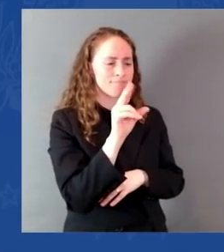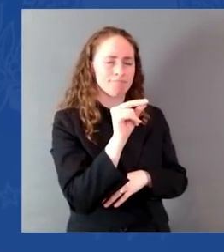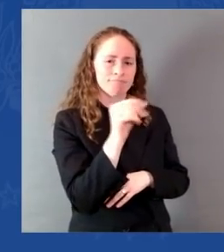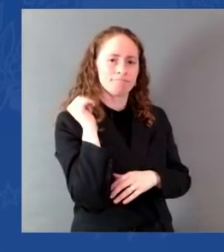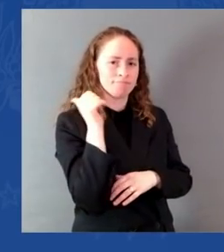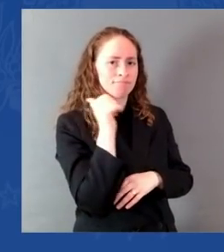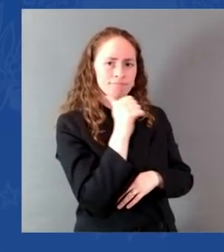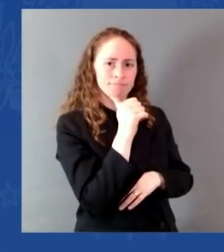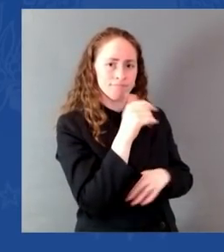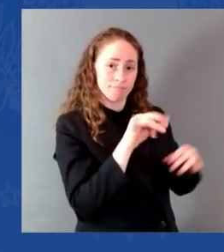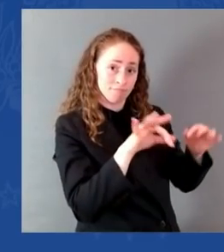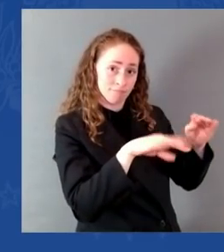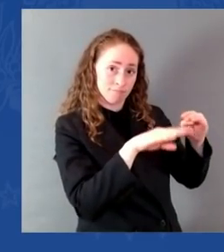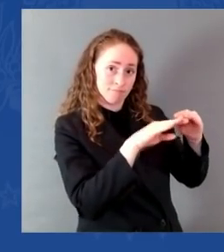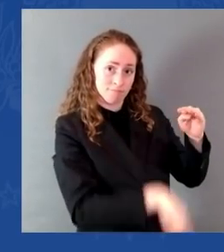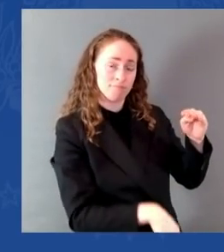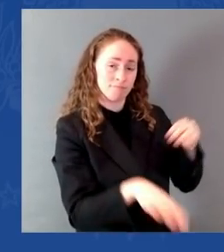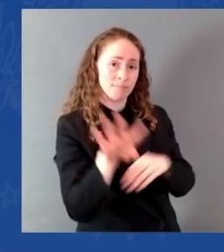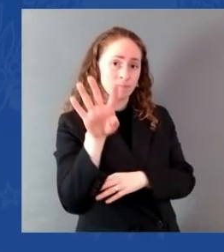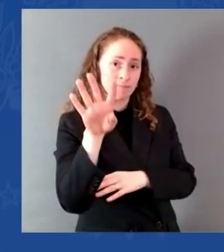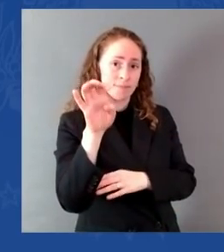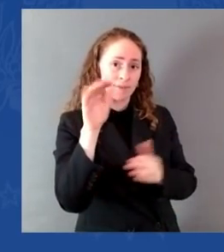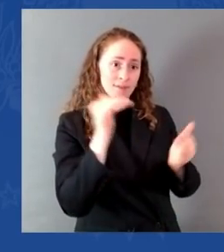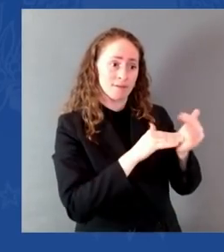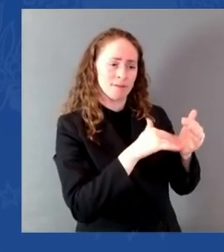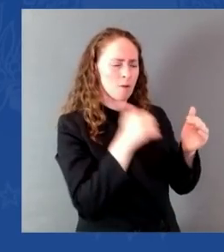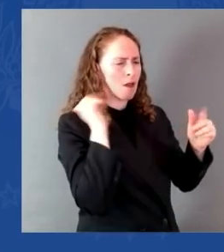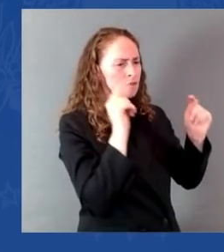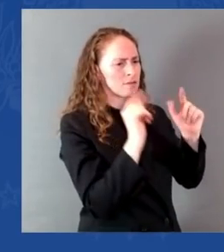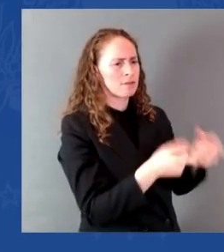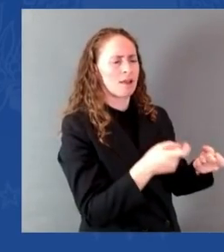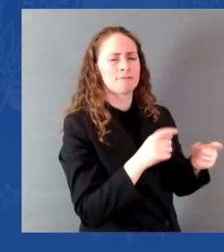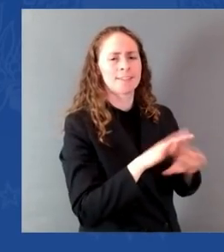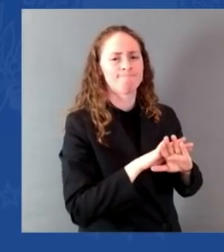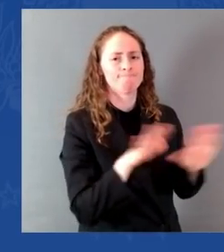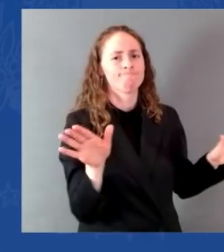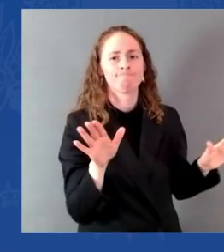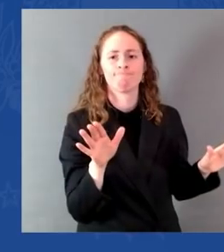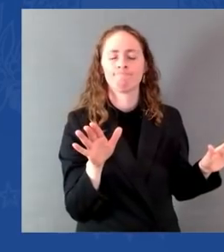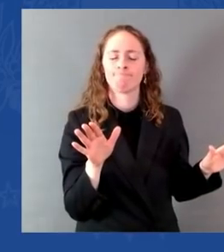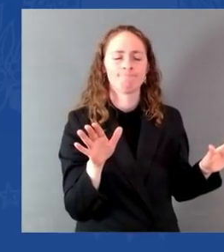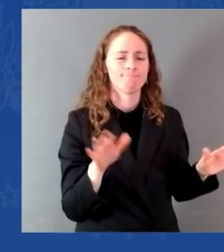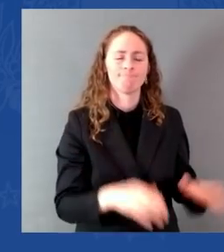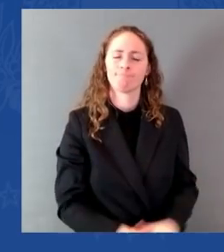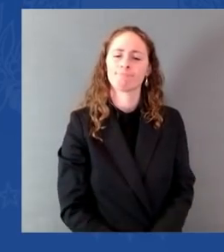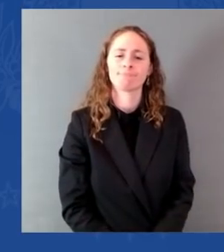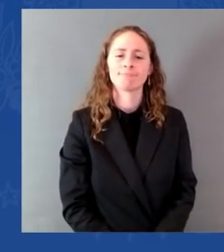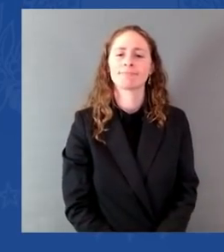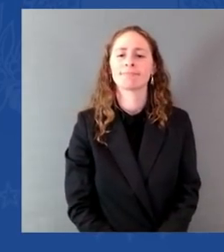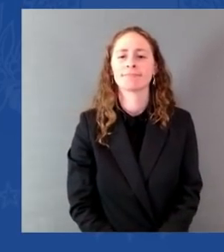It also means that there is no -- no increase -- no increase to your taxes